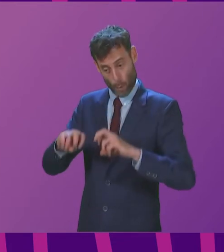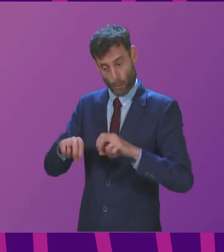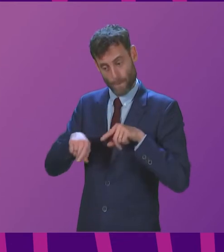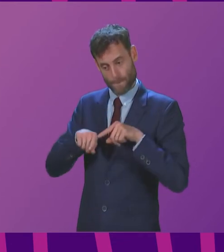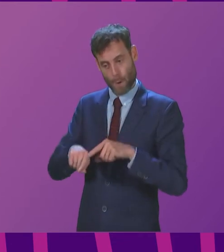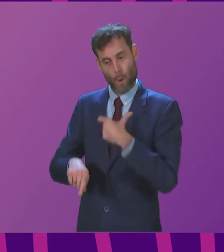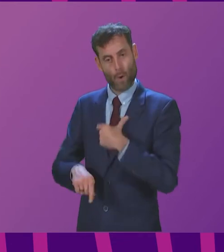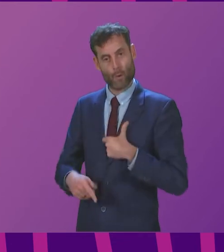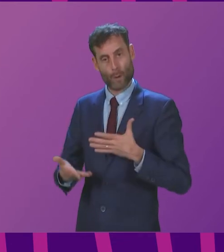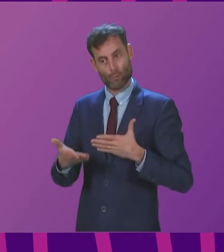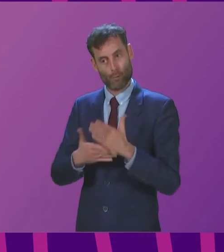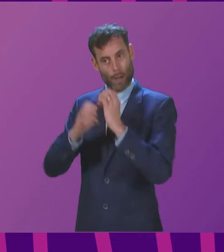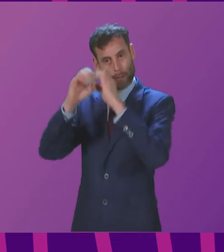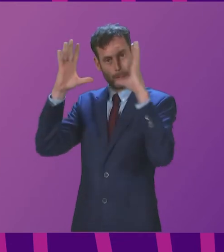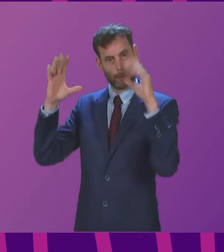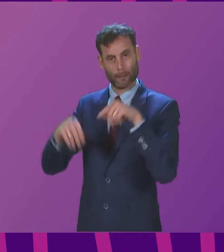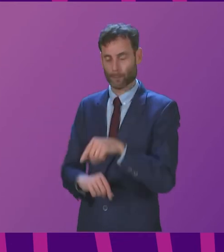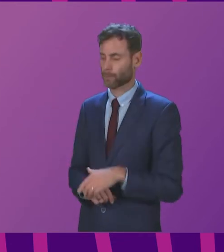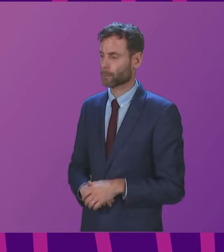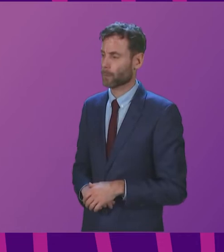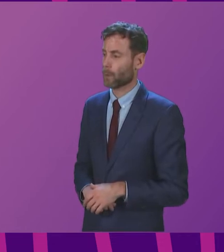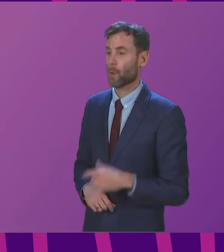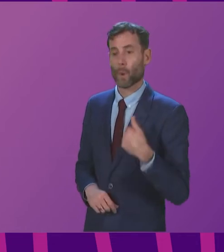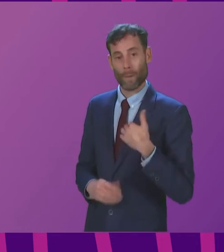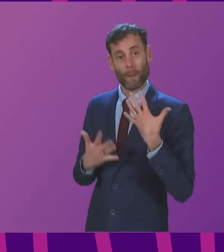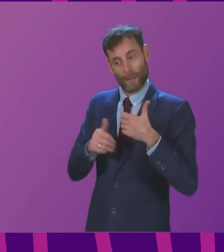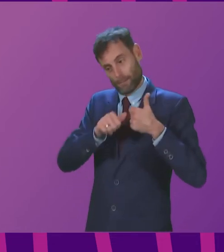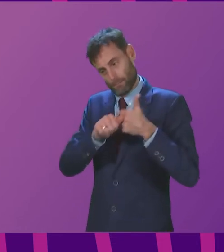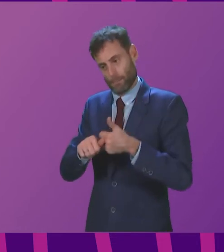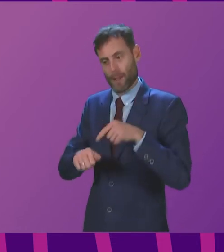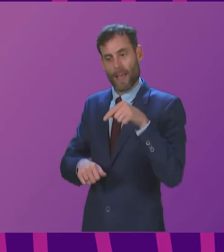We have already given a commitment to ensuring that the inquiry is fully based on, and informed